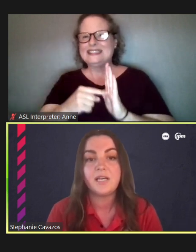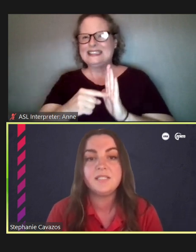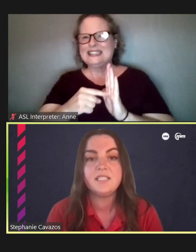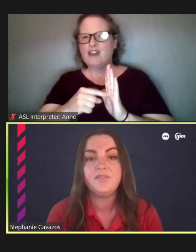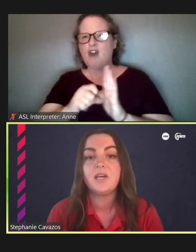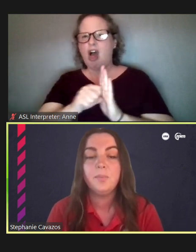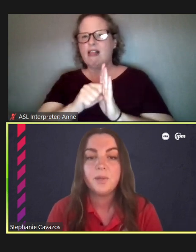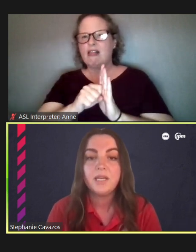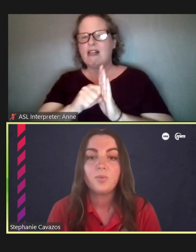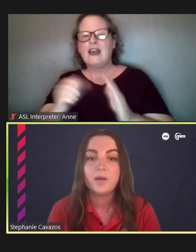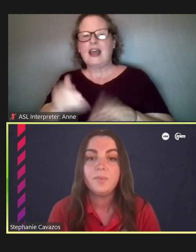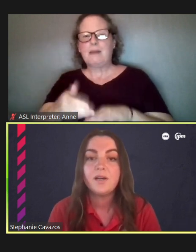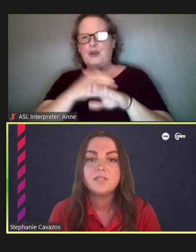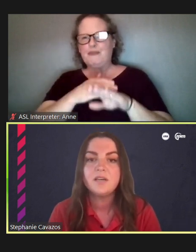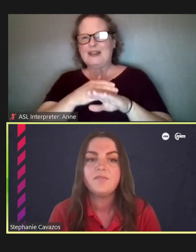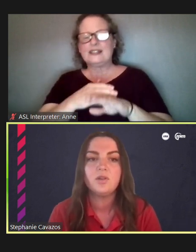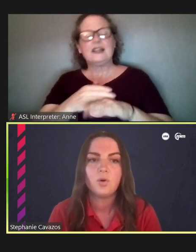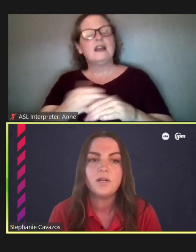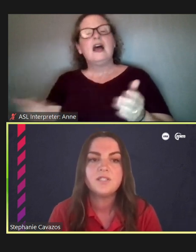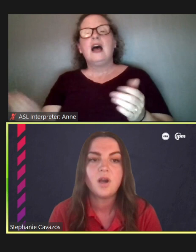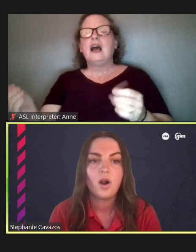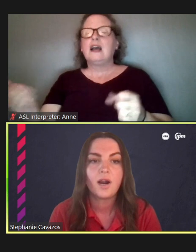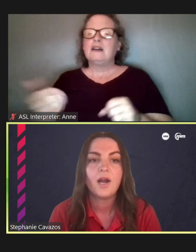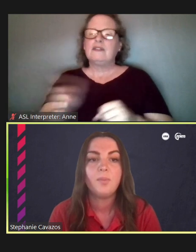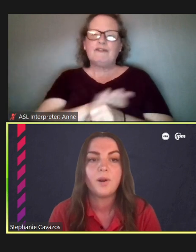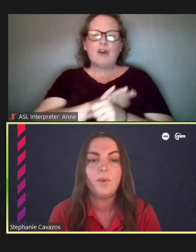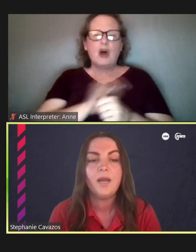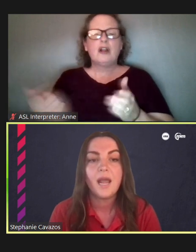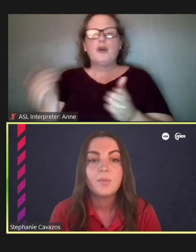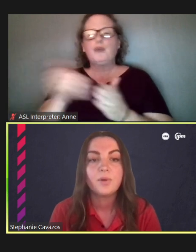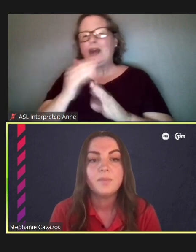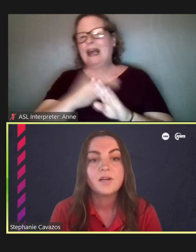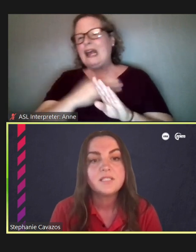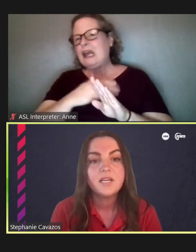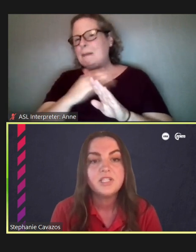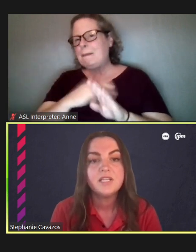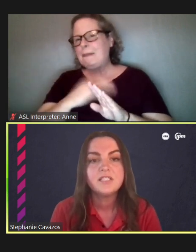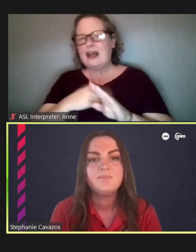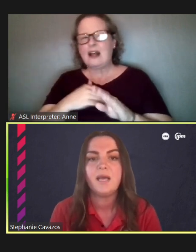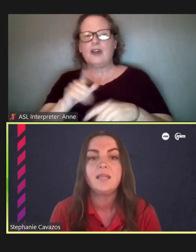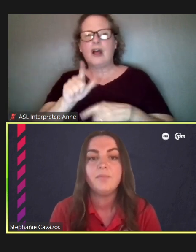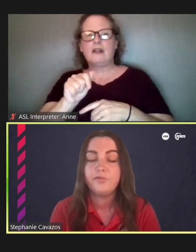consists of a complete rebuild of the Lawrence, Argyle, Berwyn and Bryn Mawr stations, making them